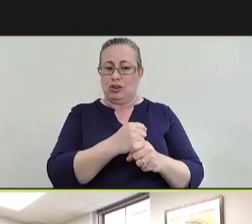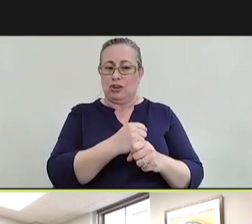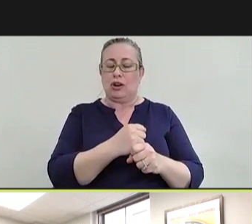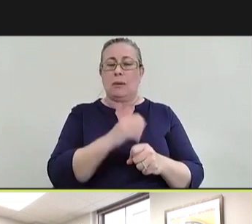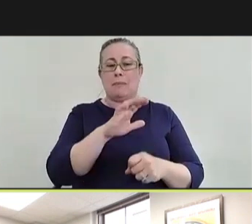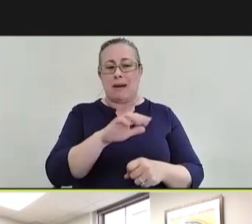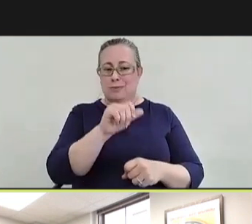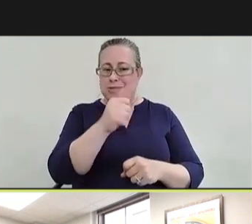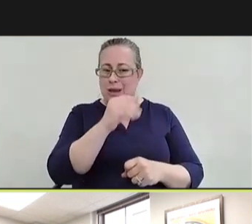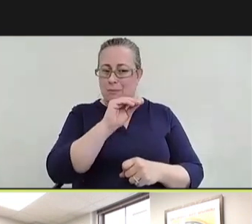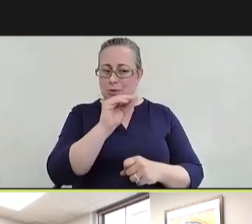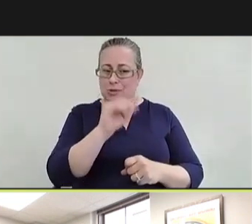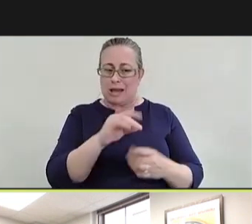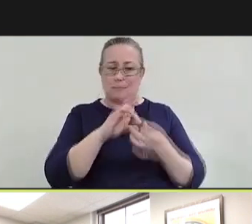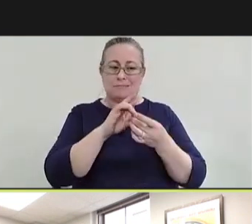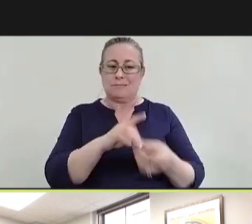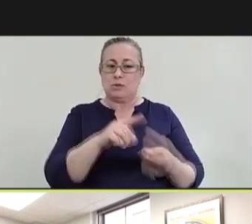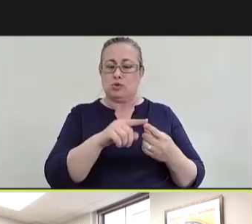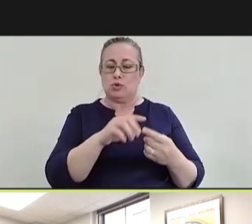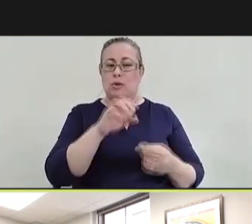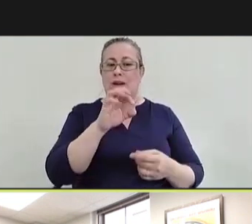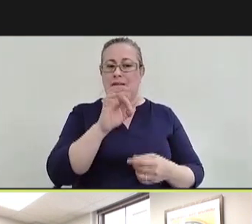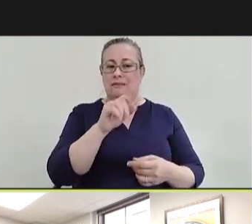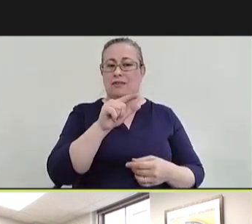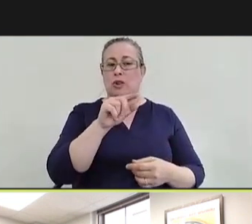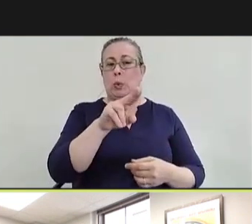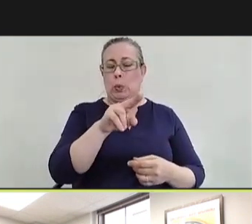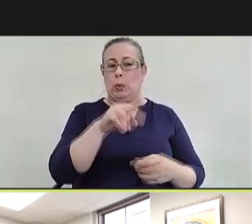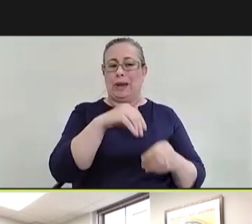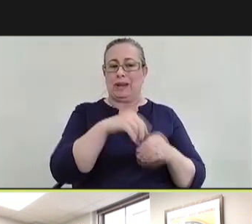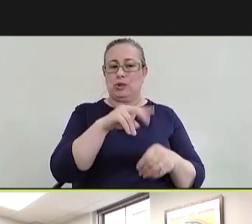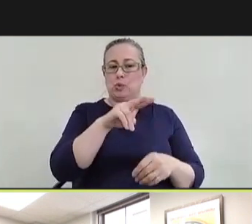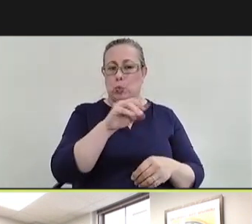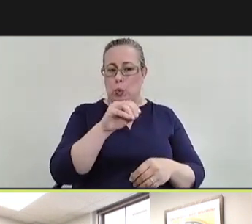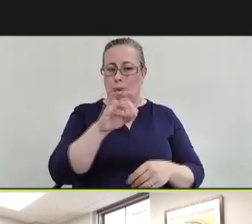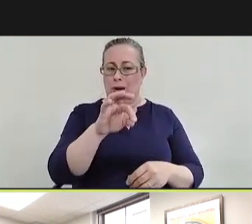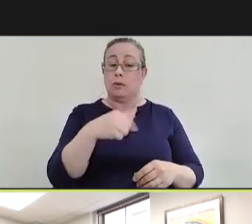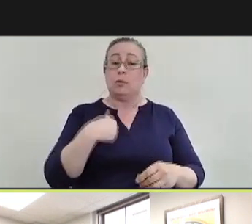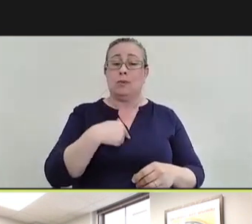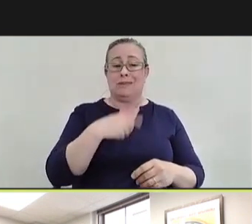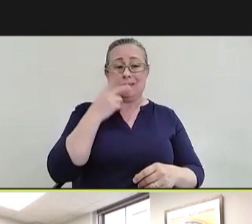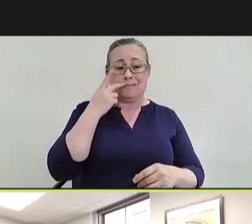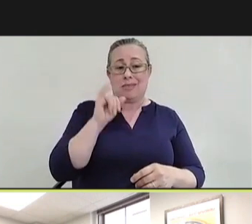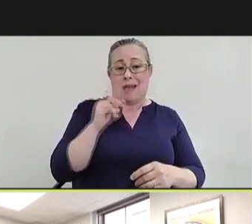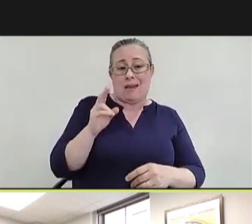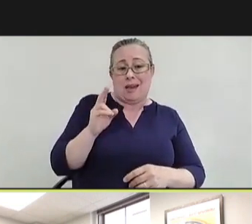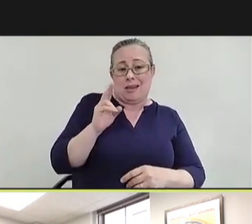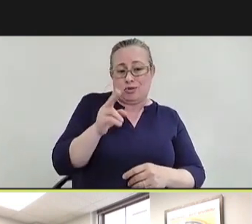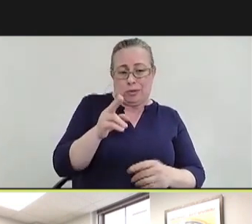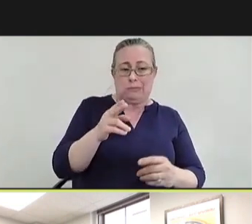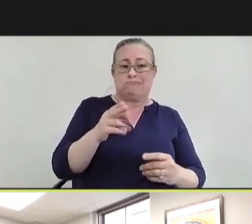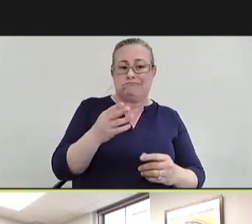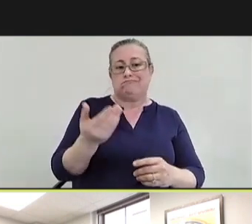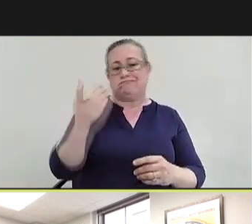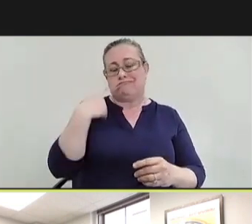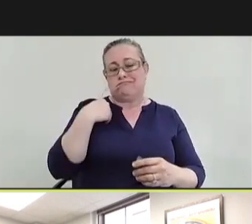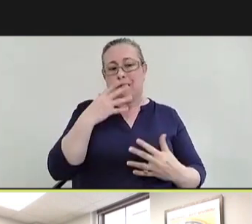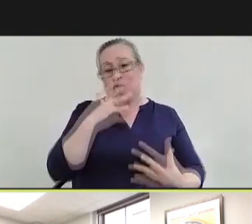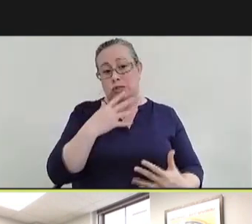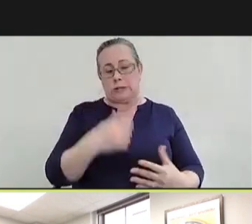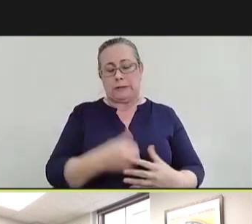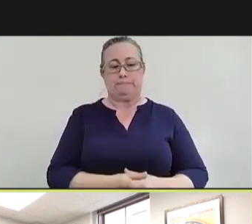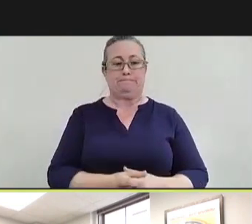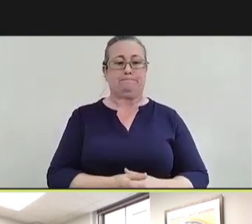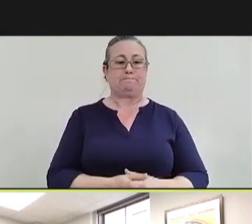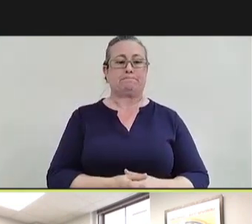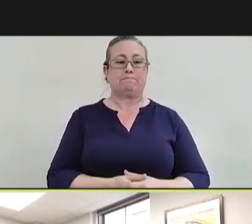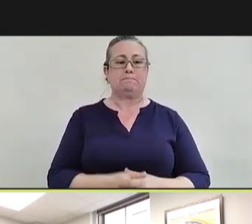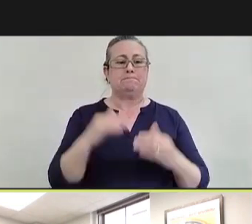due to influenza in 2009. So, we've seen this history previously, unfortunately. Next slide.